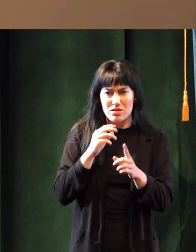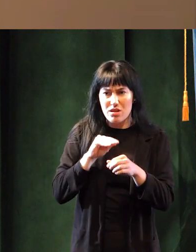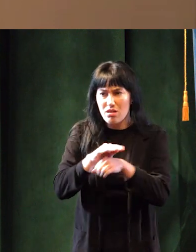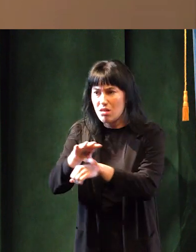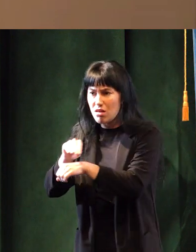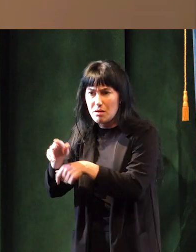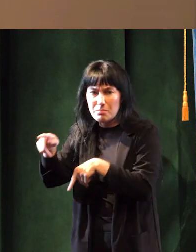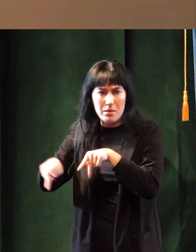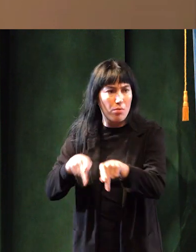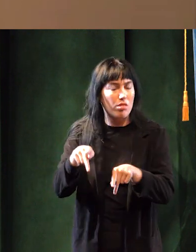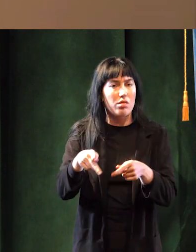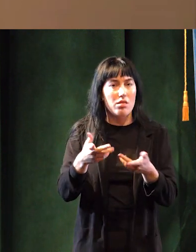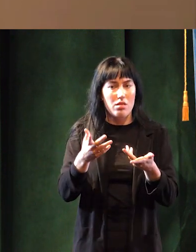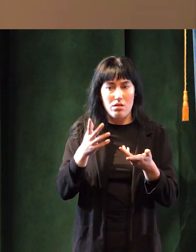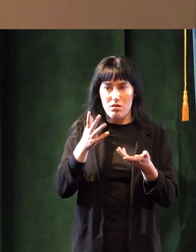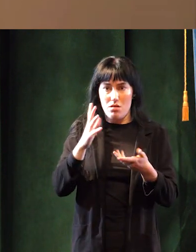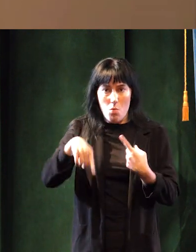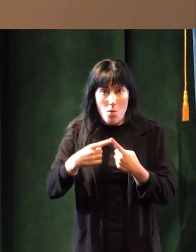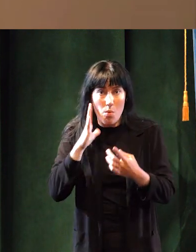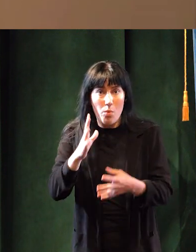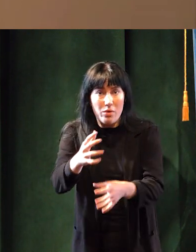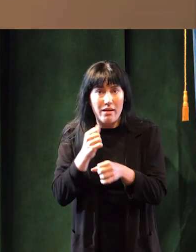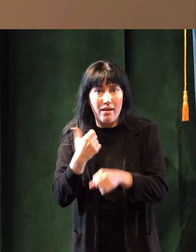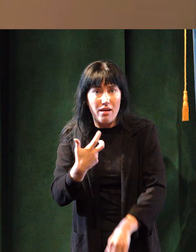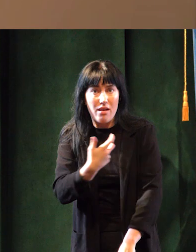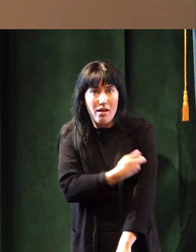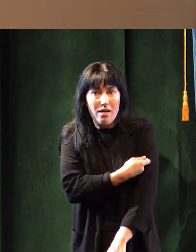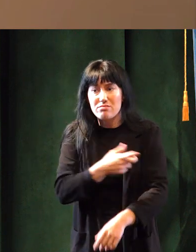differently when will we have an effective antiviral medication when will